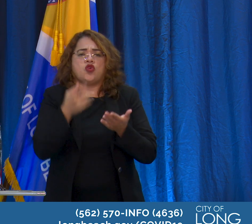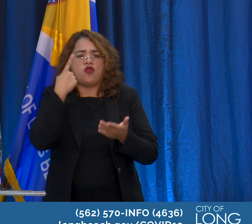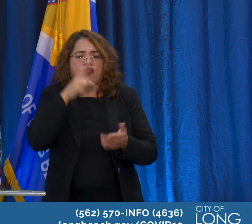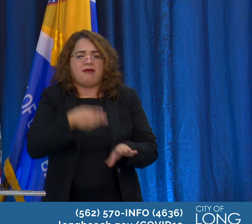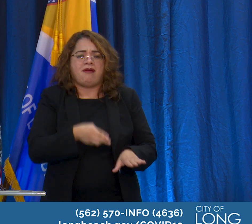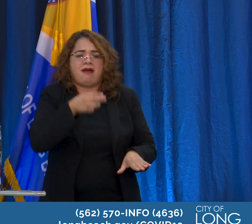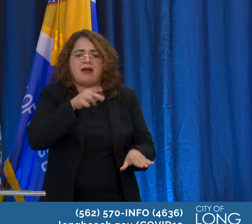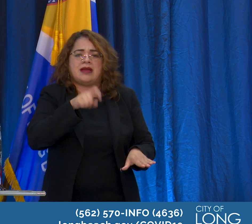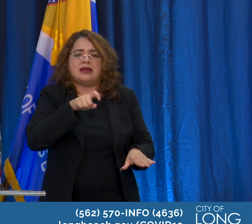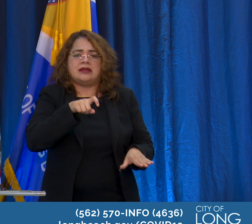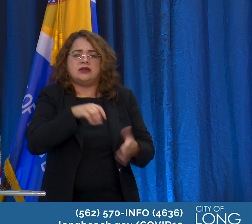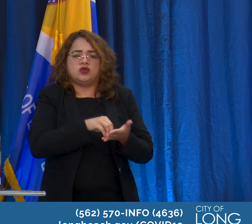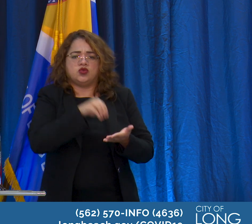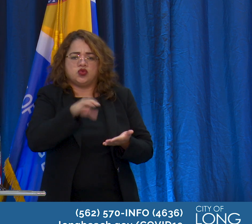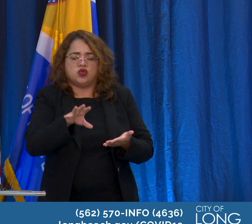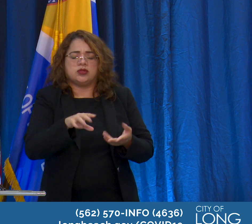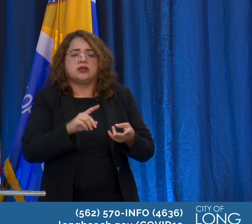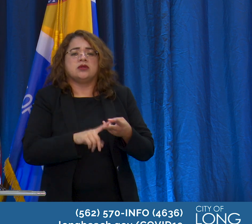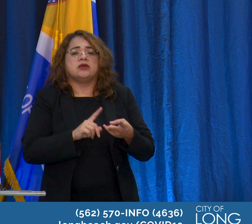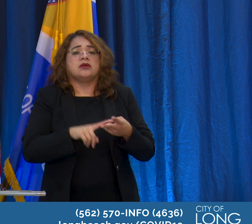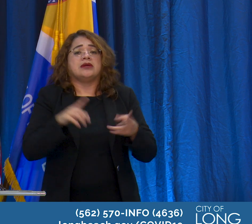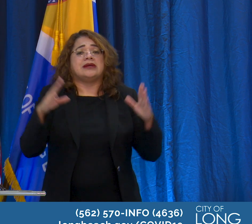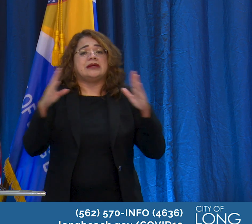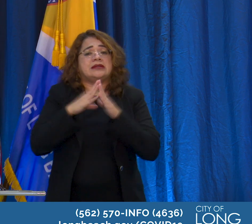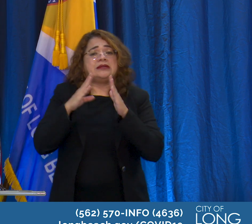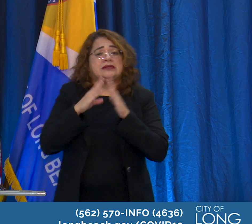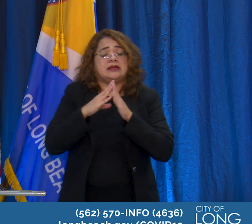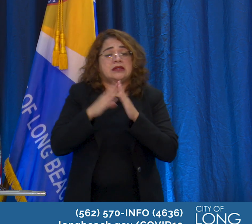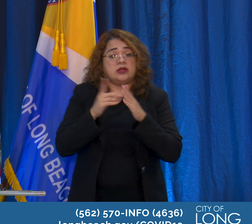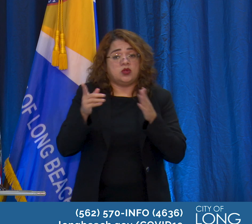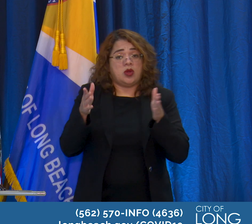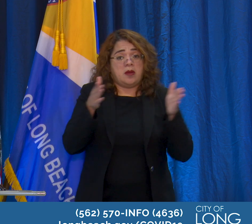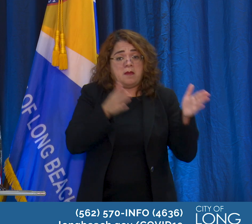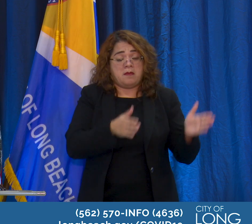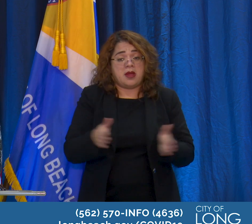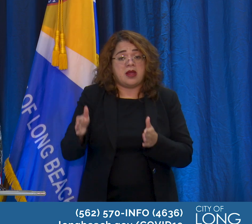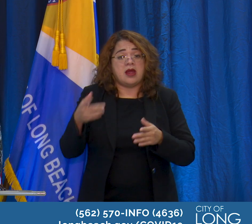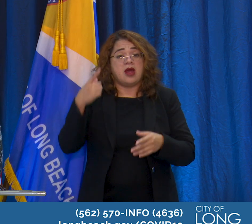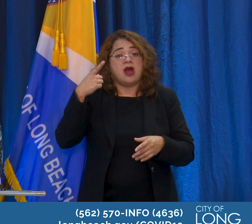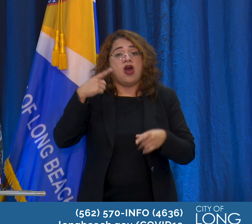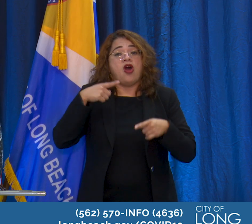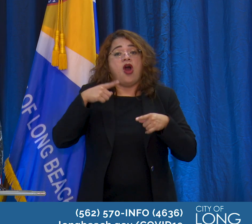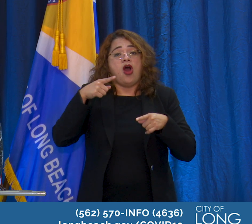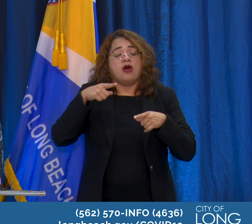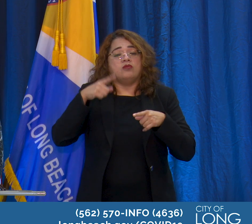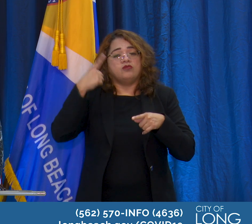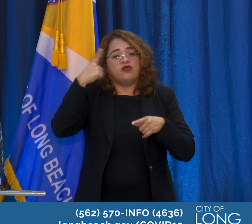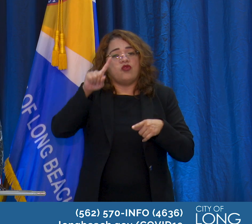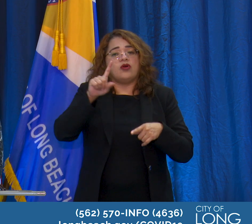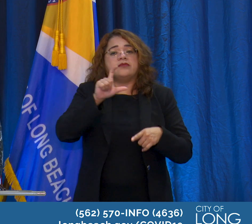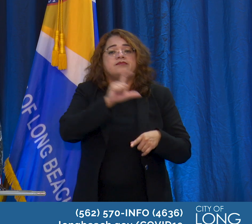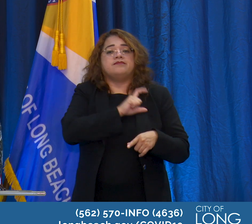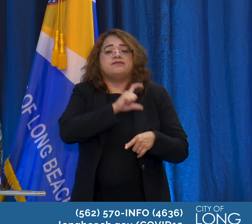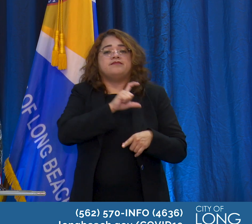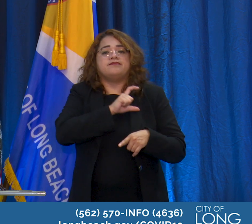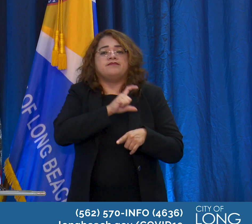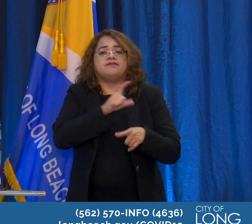And the second one is if the city has planning any extra enforcement over Labor Day weekend for the safer at home order?